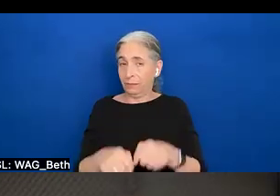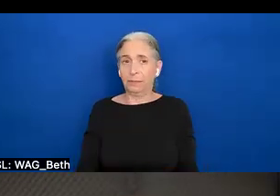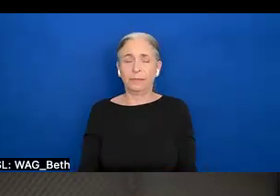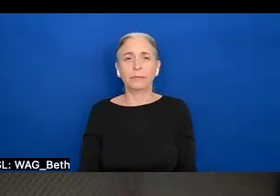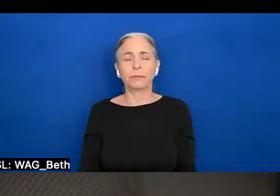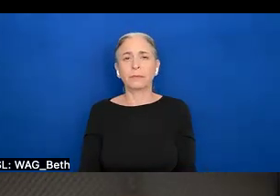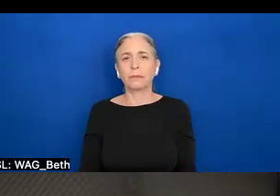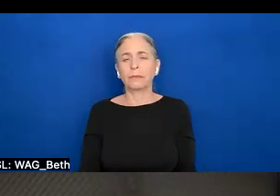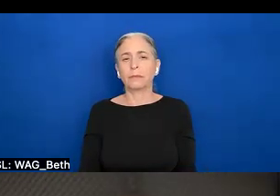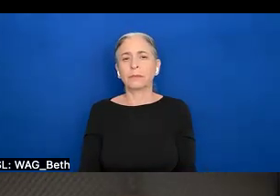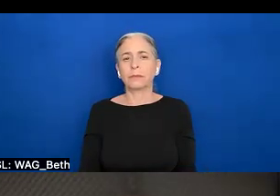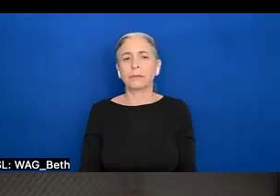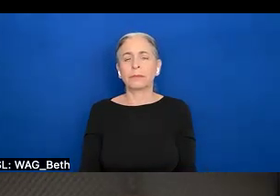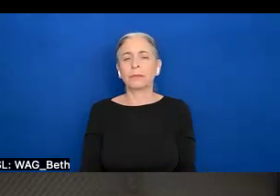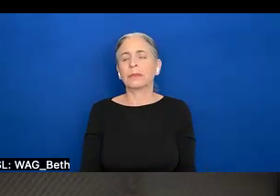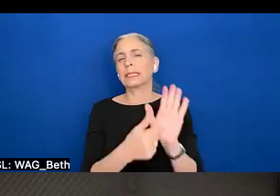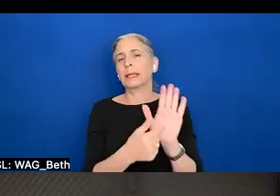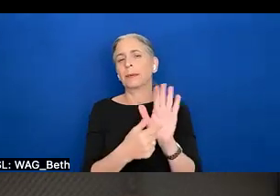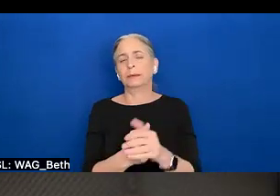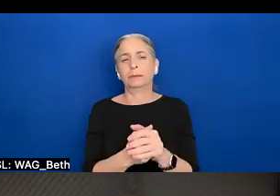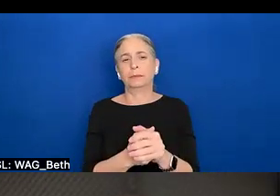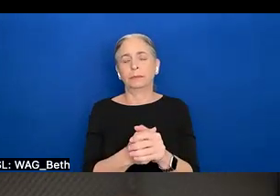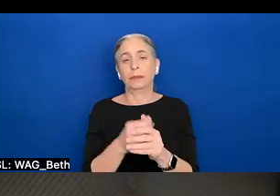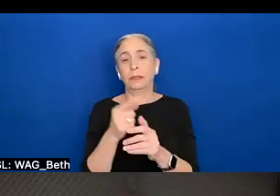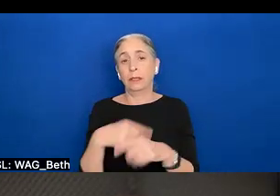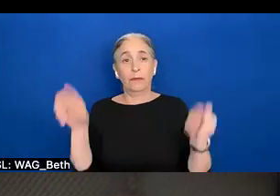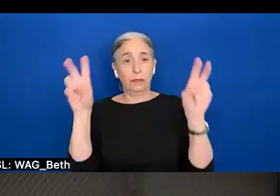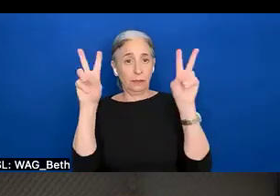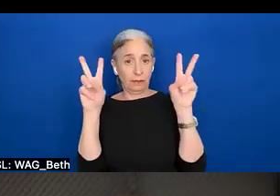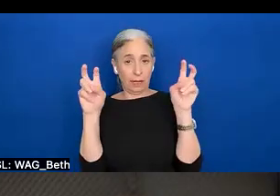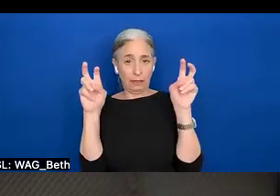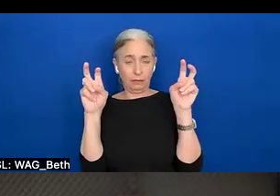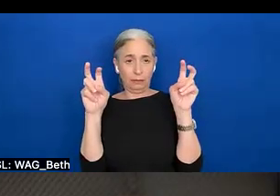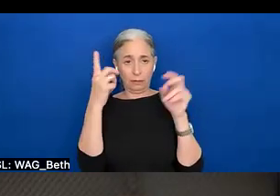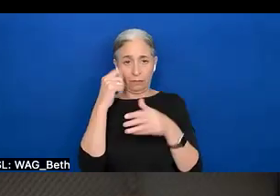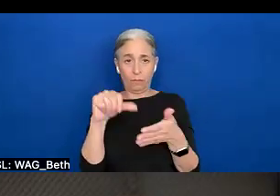For example, in this page, there is a title for the